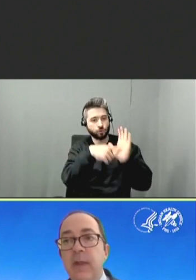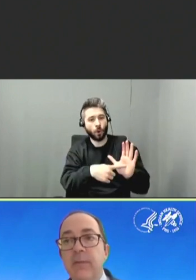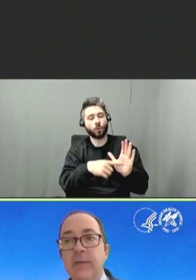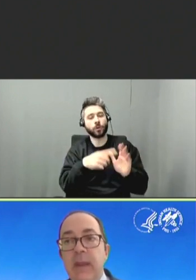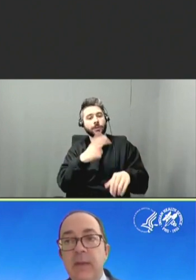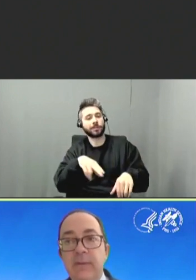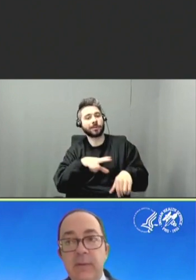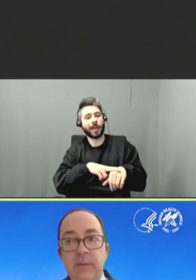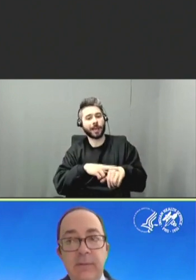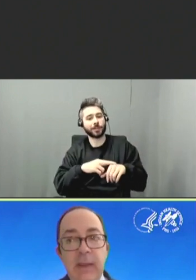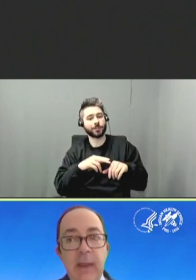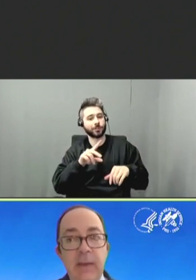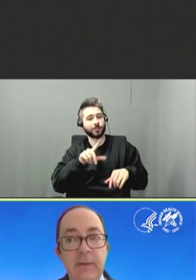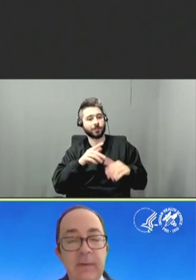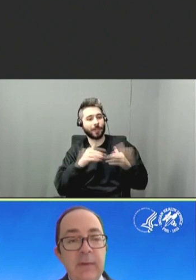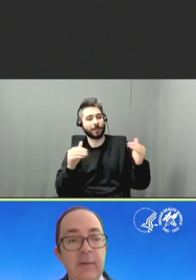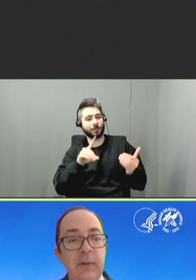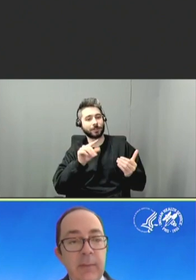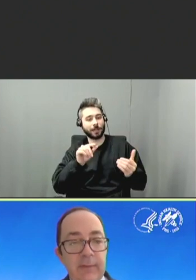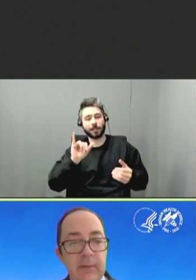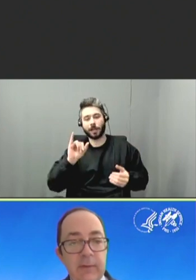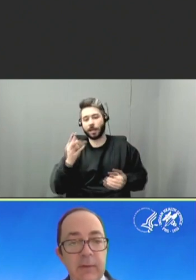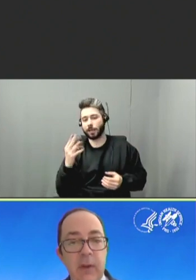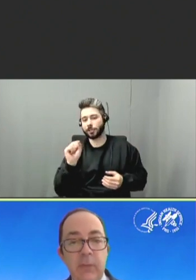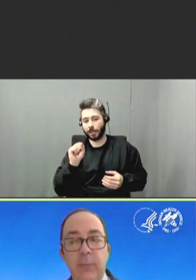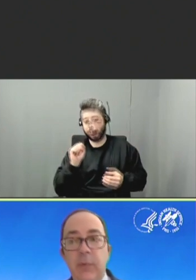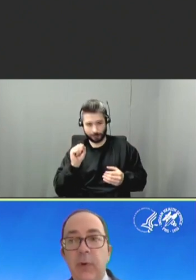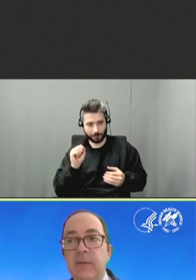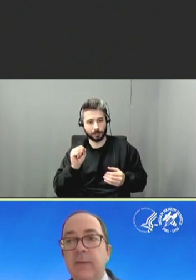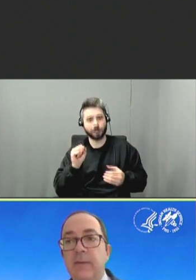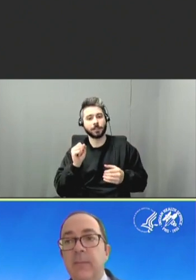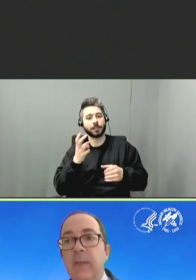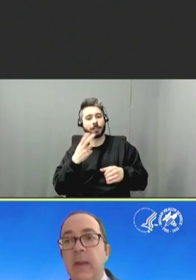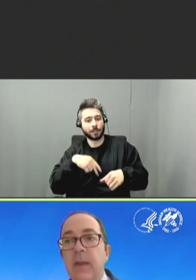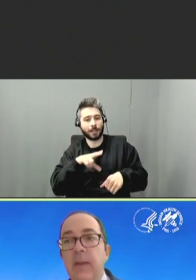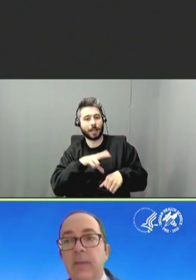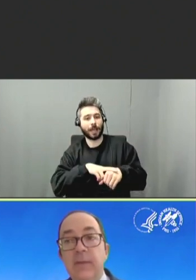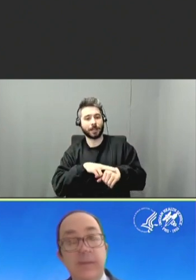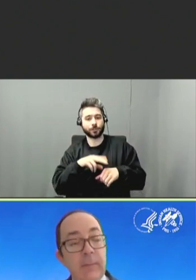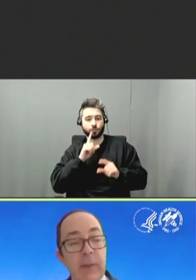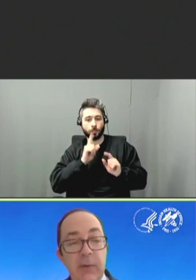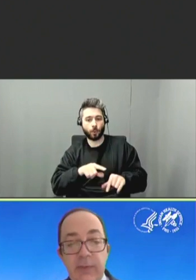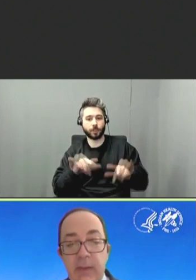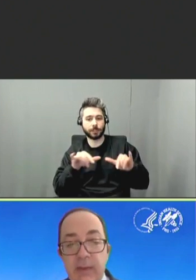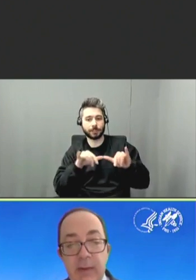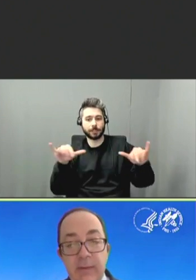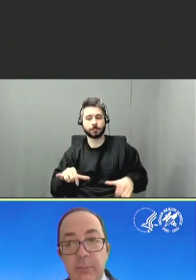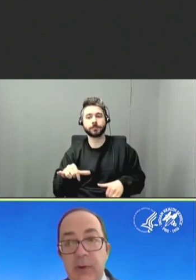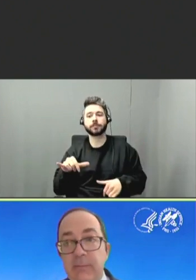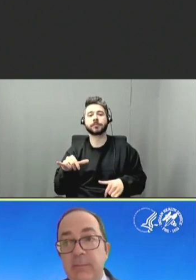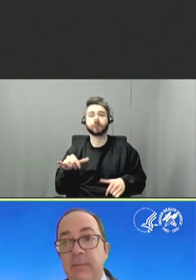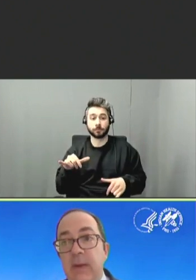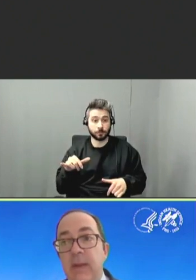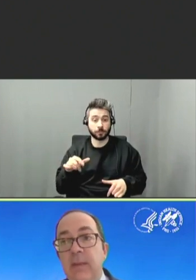level data such as the IHS National Immunization Reporting System. This is a marathon not a sprint.